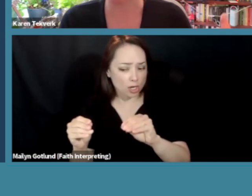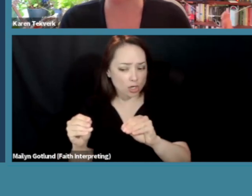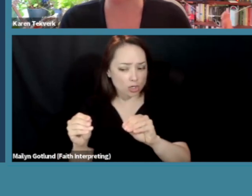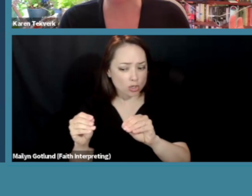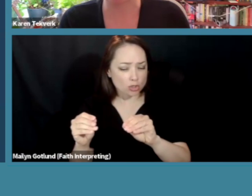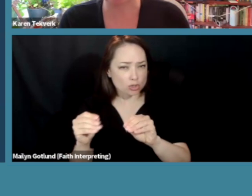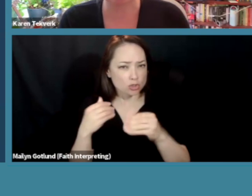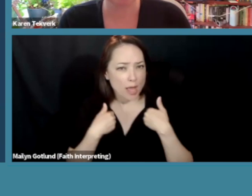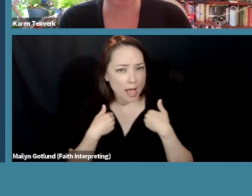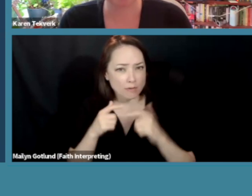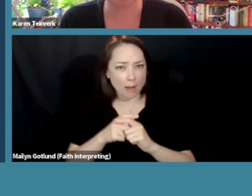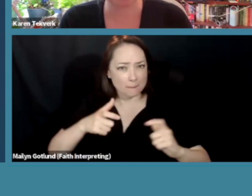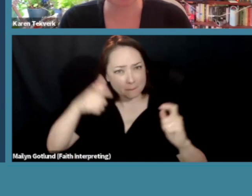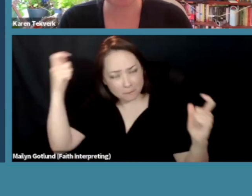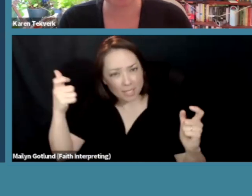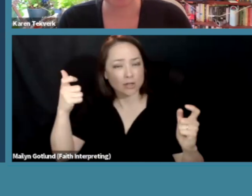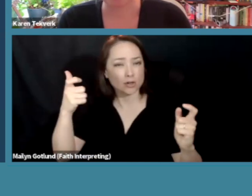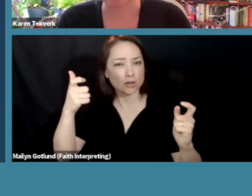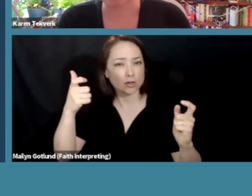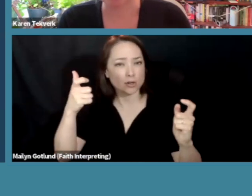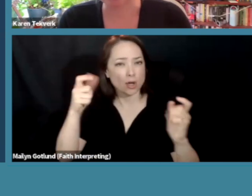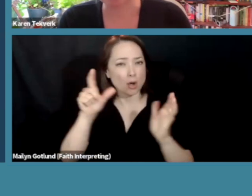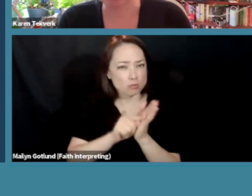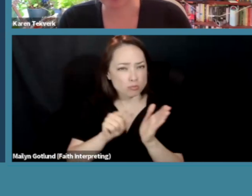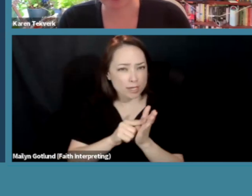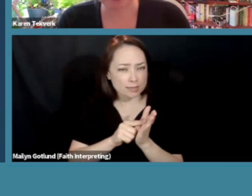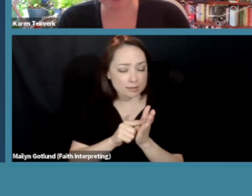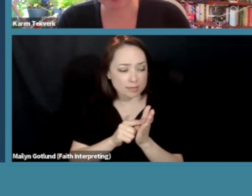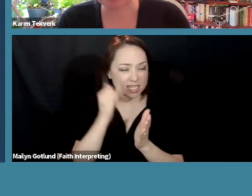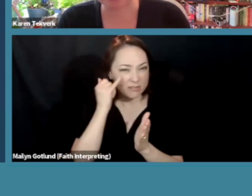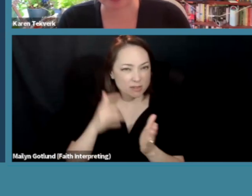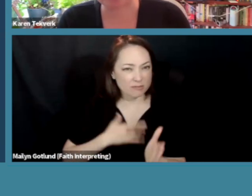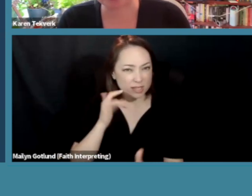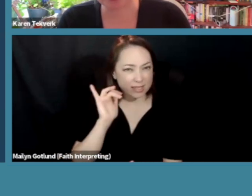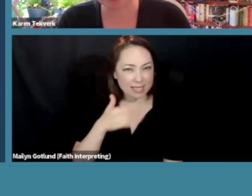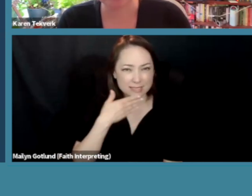and things like that created if you feel like that's the best option.